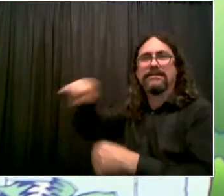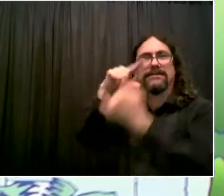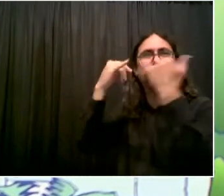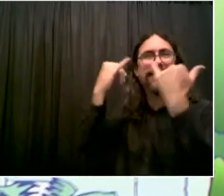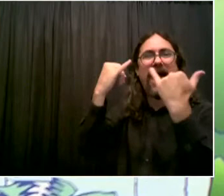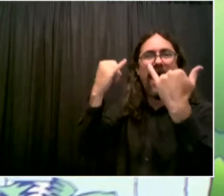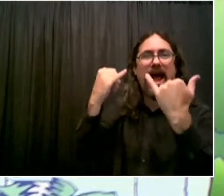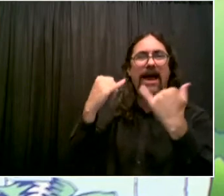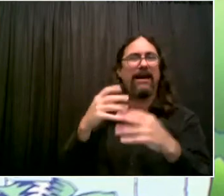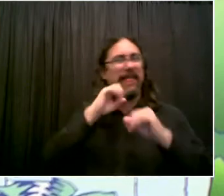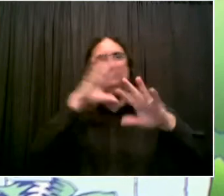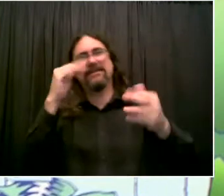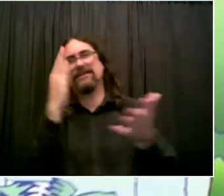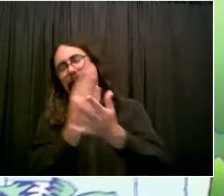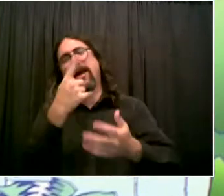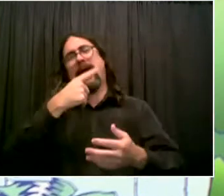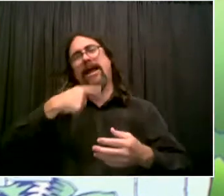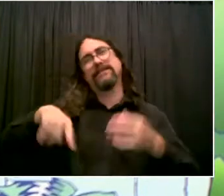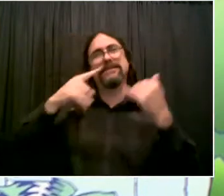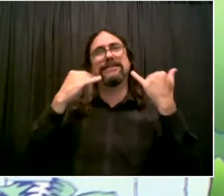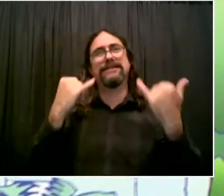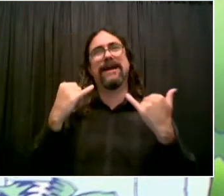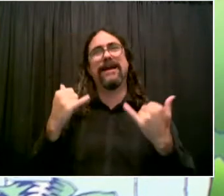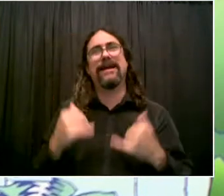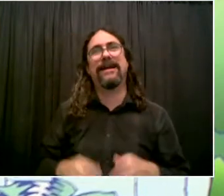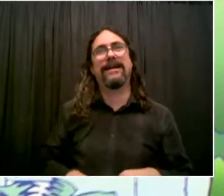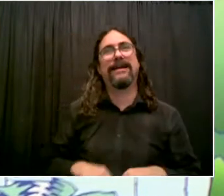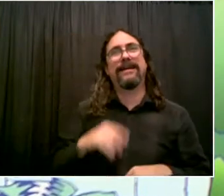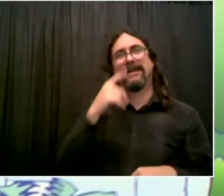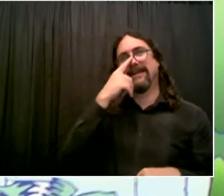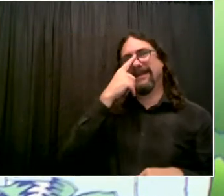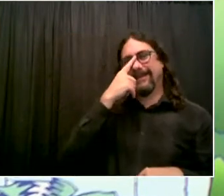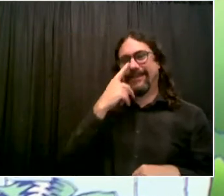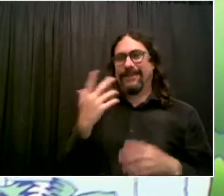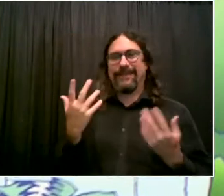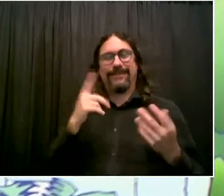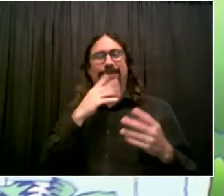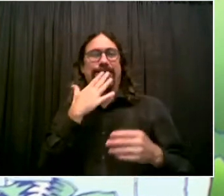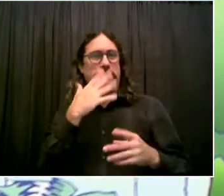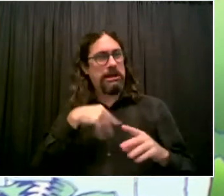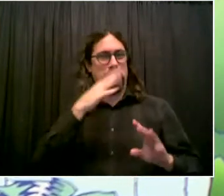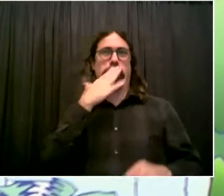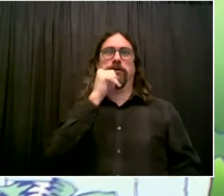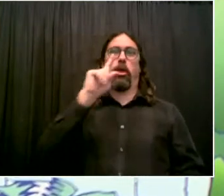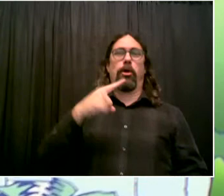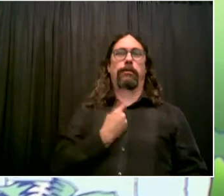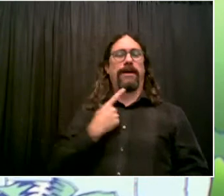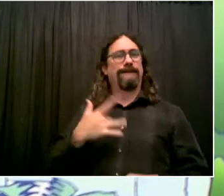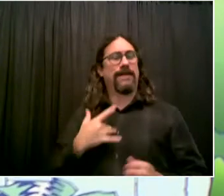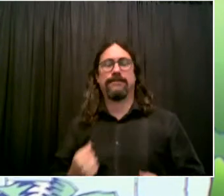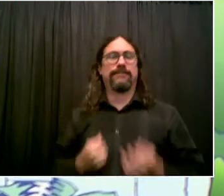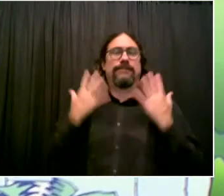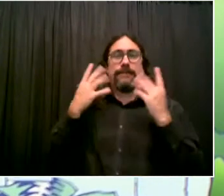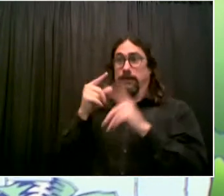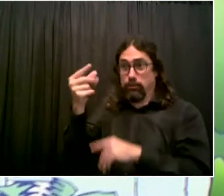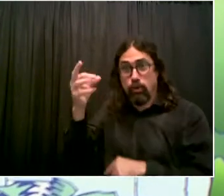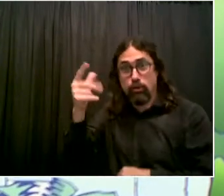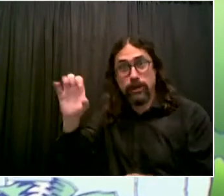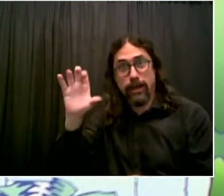US NOW. ISN'T THAT PERFECT FOR THE OCCASION? NEW YORK CITY COMING BACK? THANK YOU. JUST WANTED TO